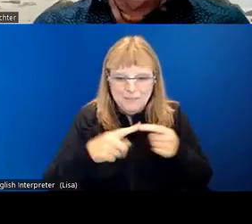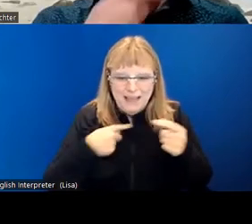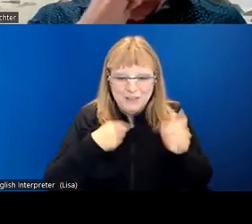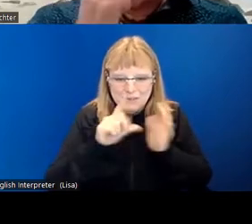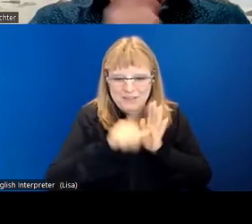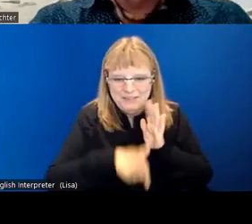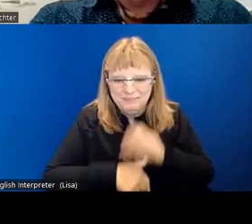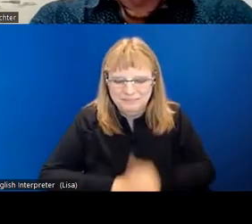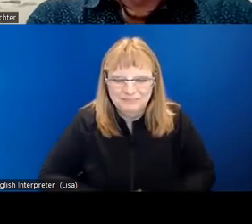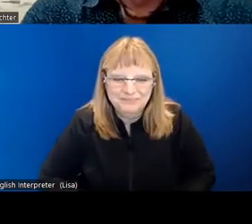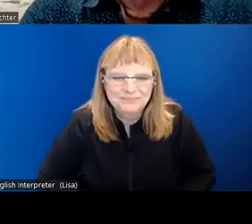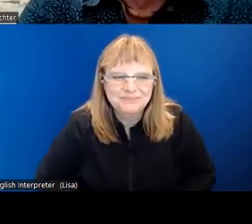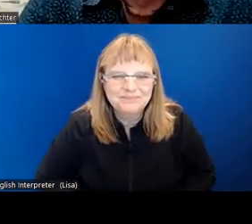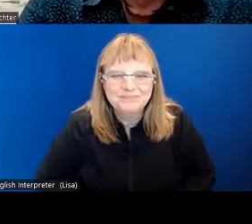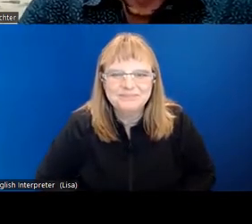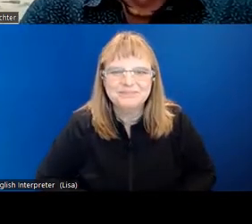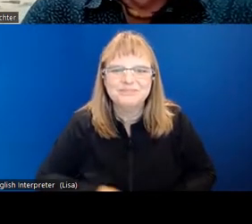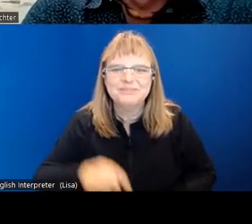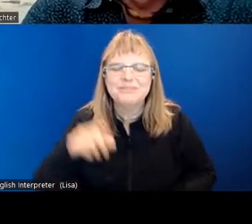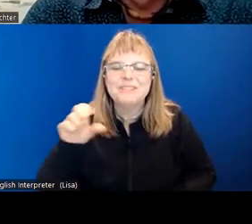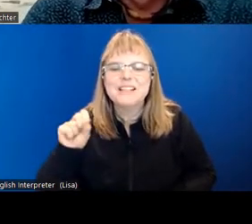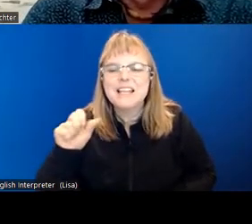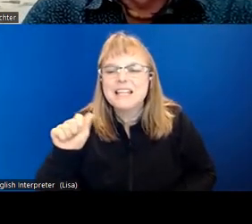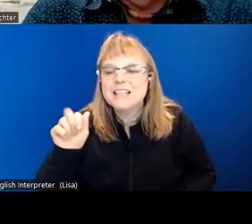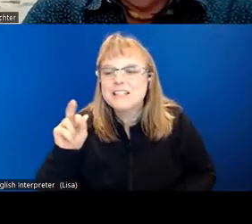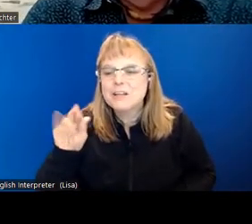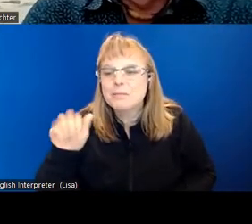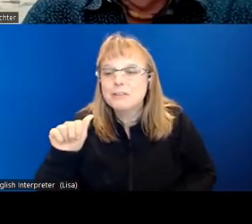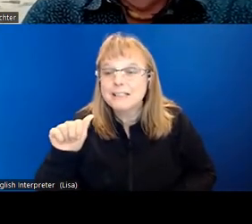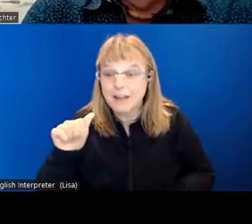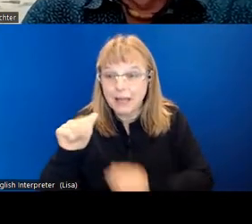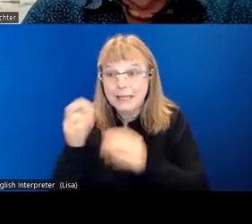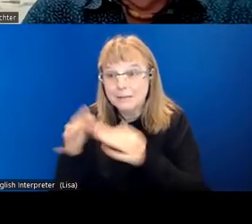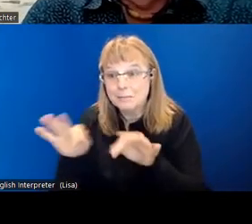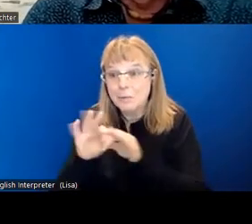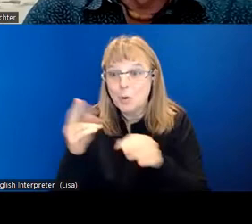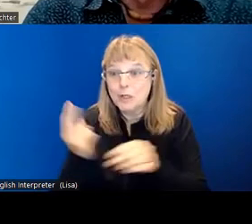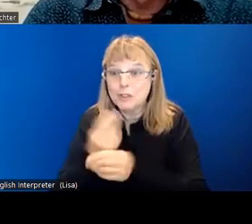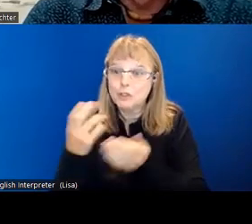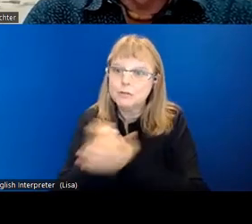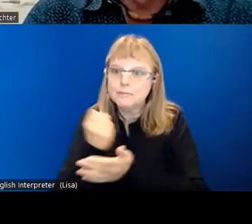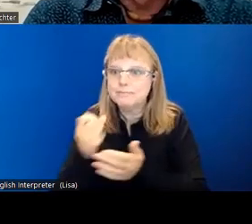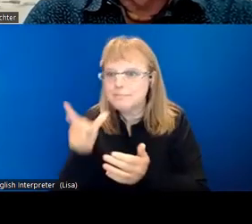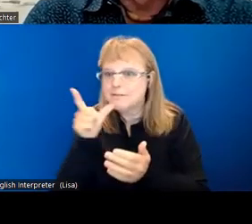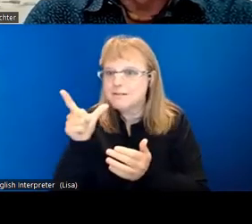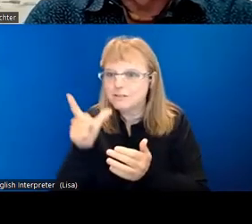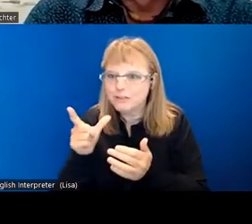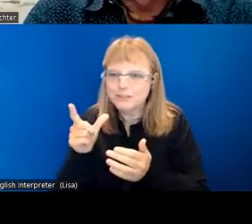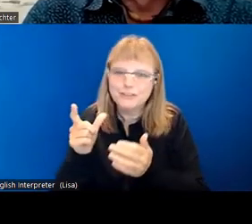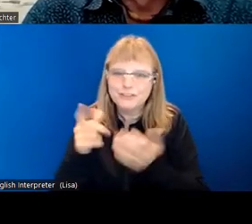I think it's important to use lunch and all those times around the actual formal sessions